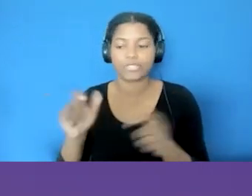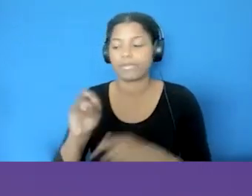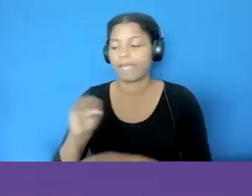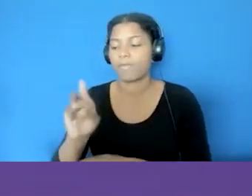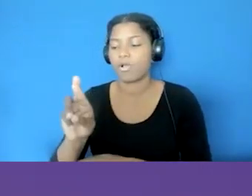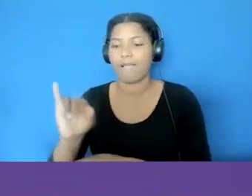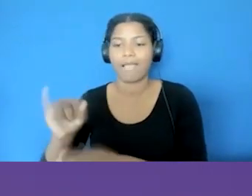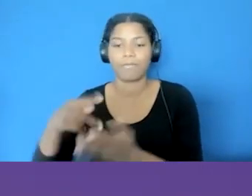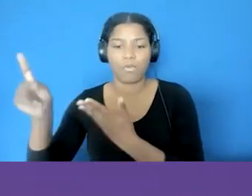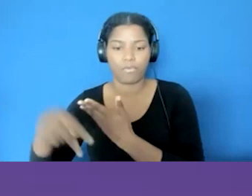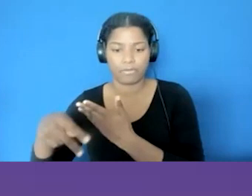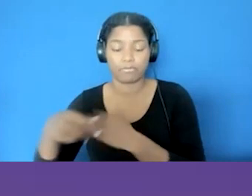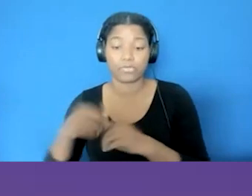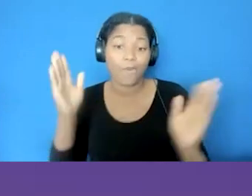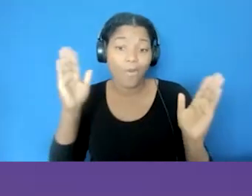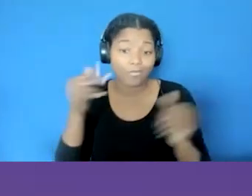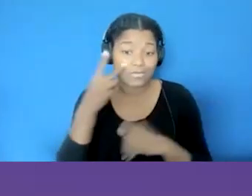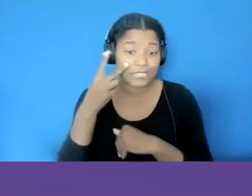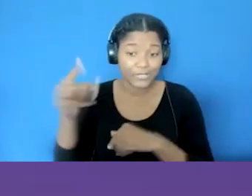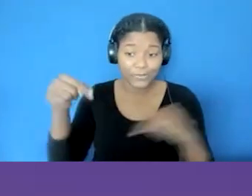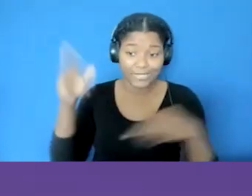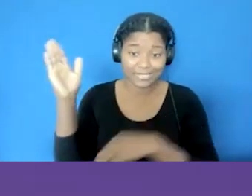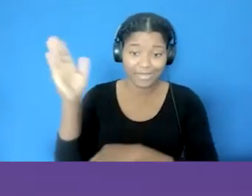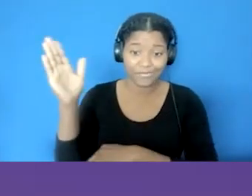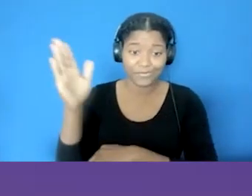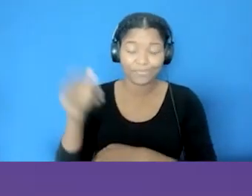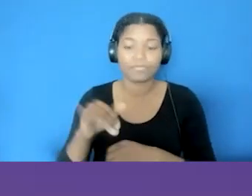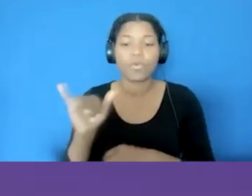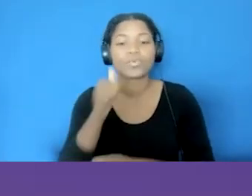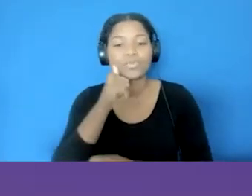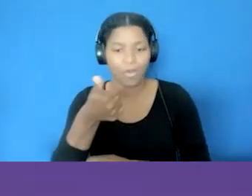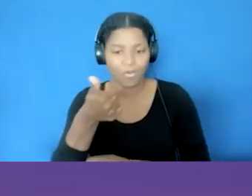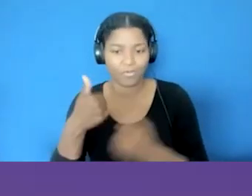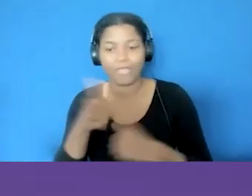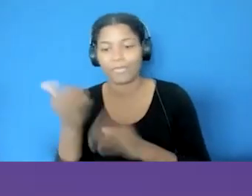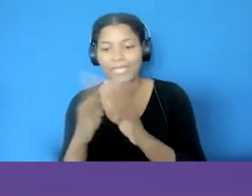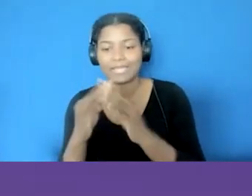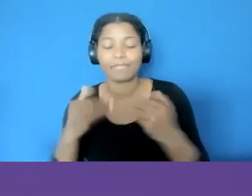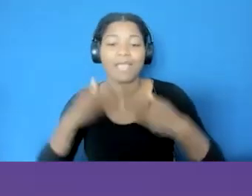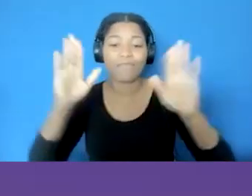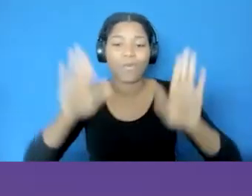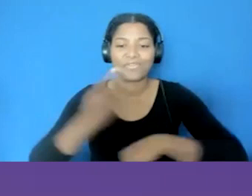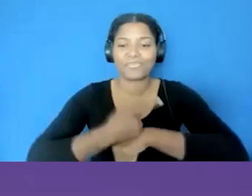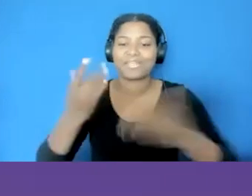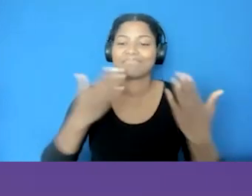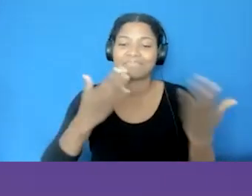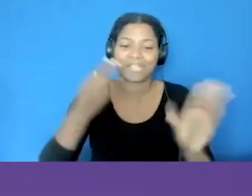So we hope to see you for some of those sessions and tomorrow as well. And we hope you have a wonderful day. Thanks for joining us. Bye-bye.